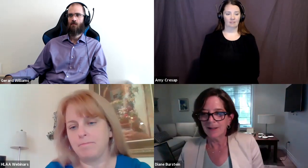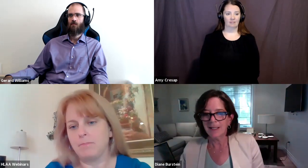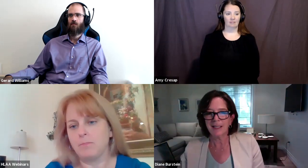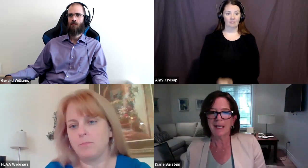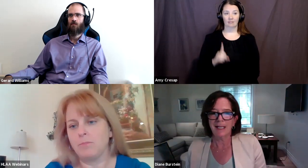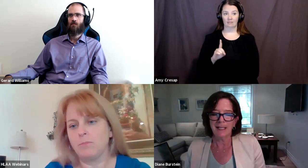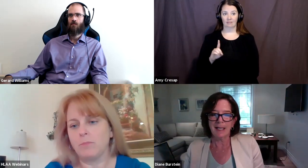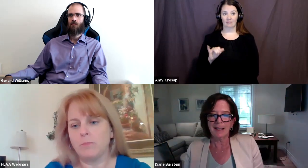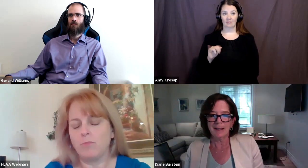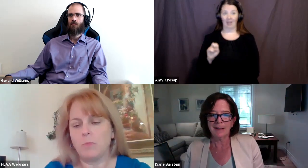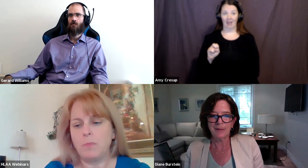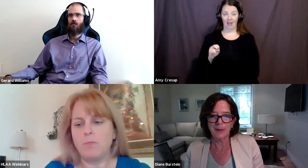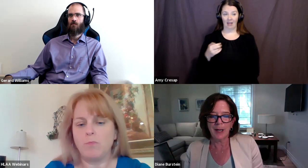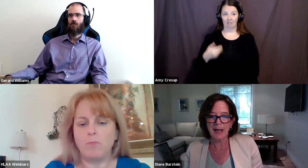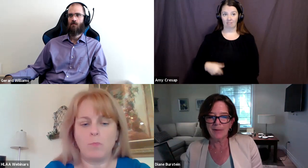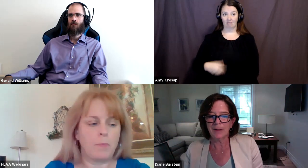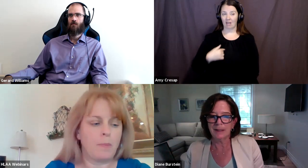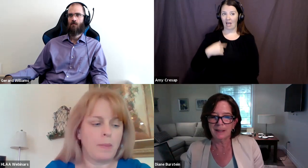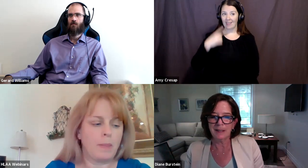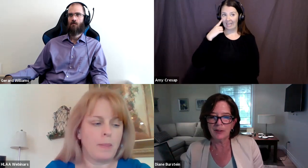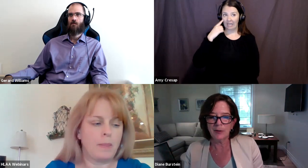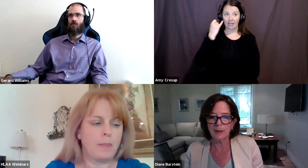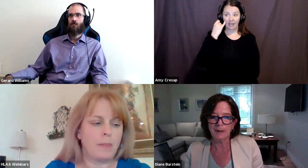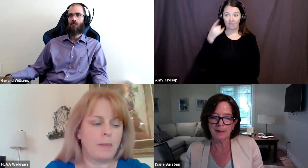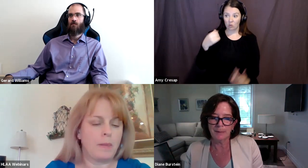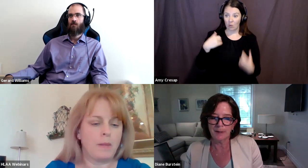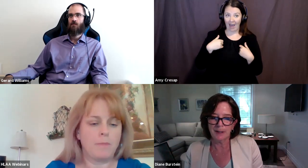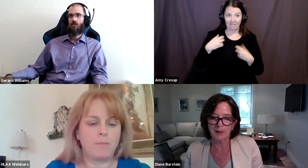This is Diane. I think if you have an issue with a particular